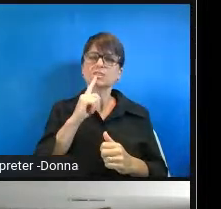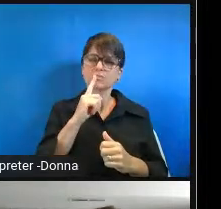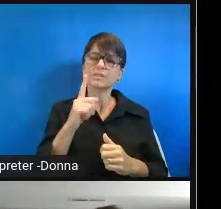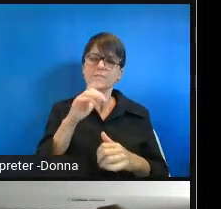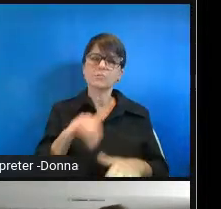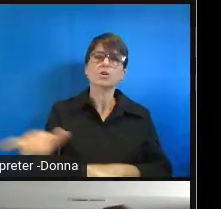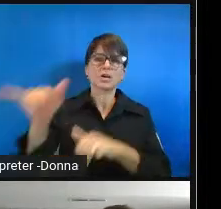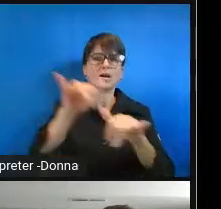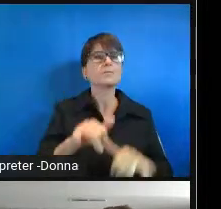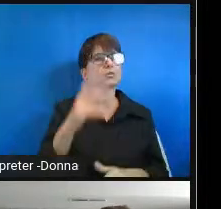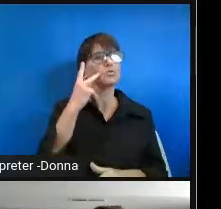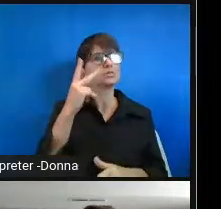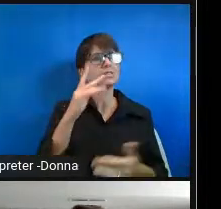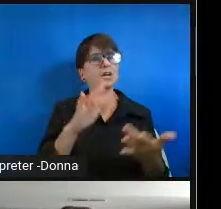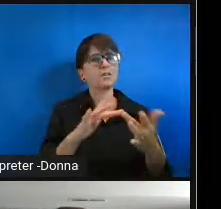appearance .